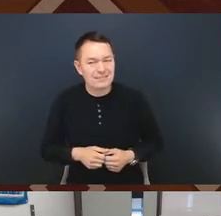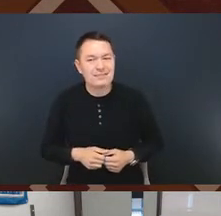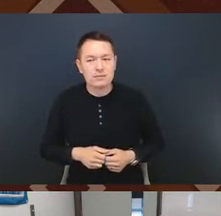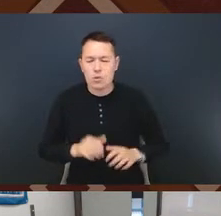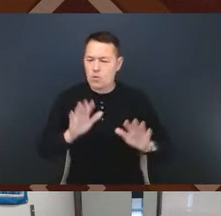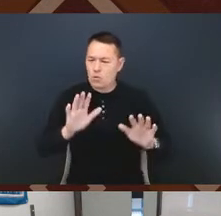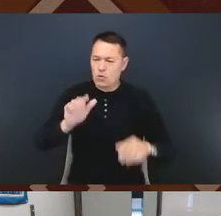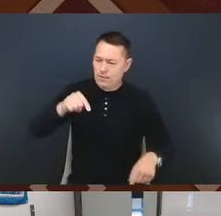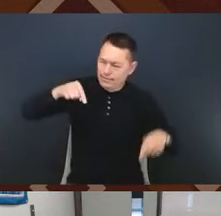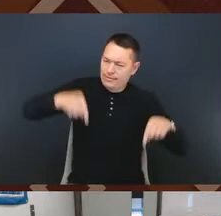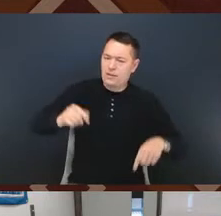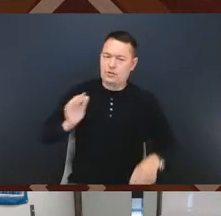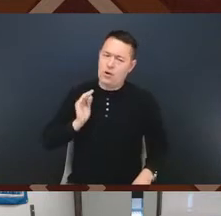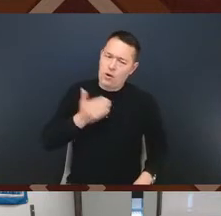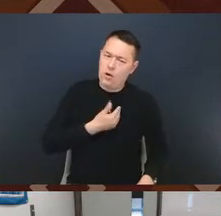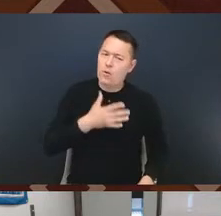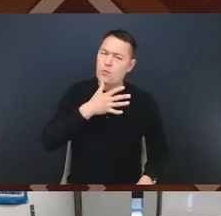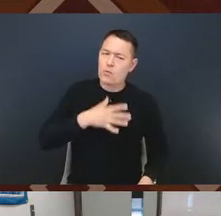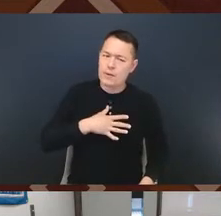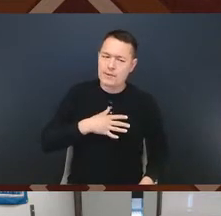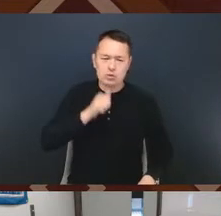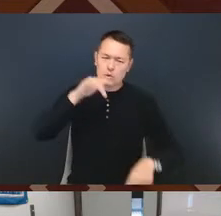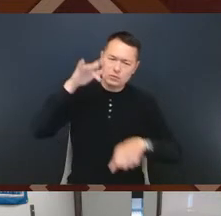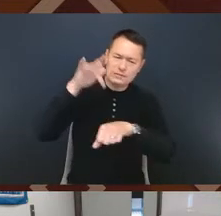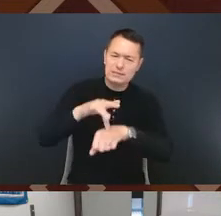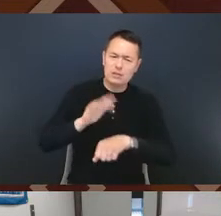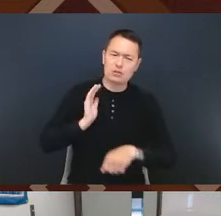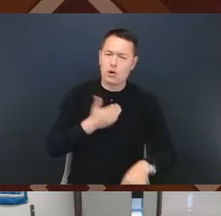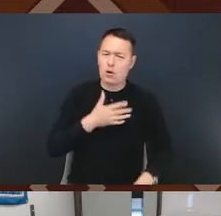Yeah. Keep your hands off type of thing. Next slide, please.